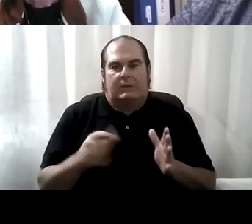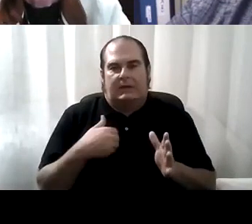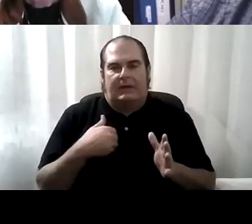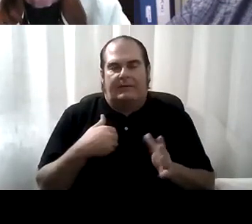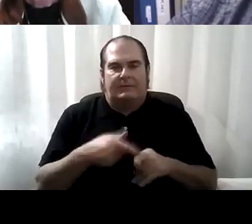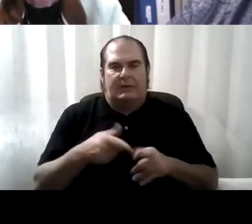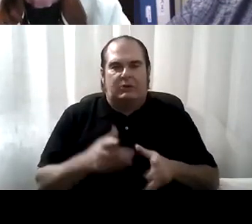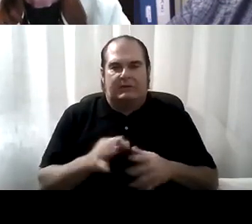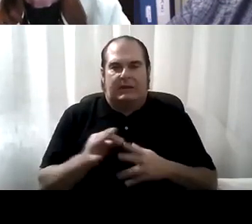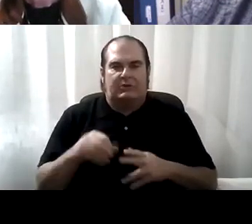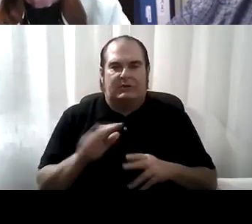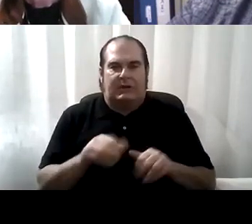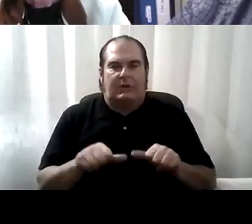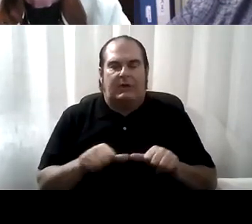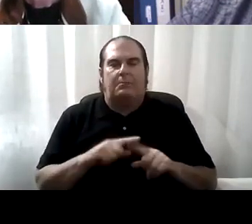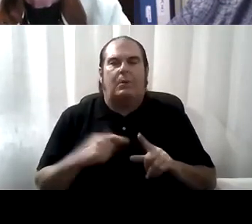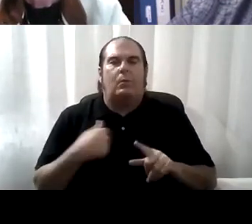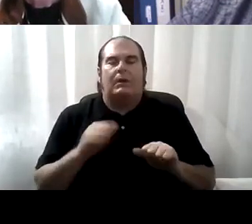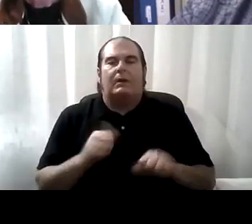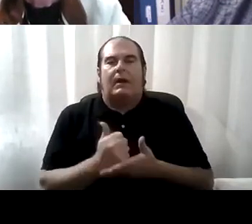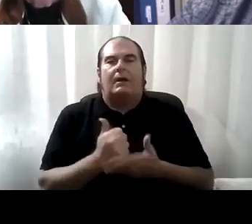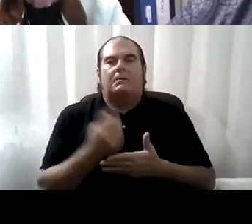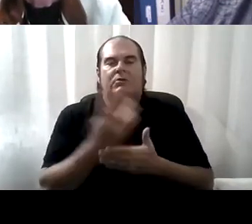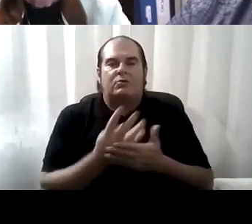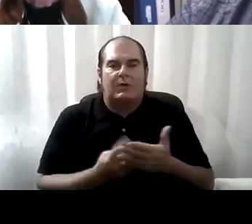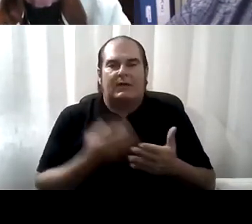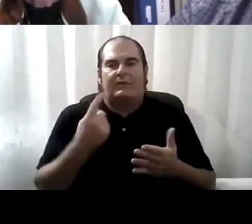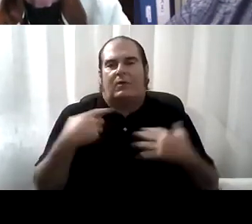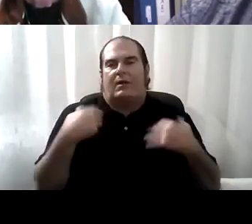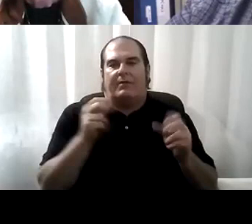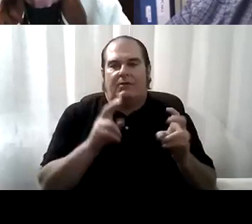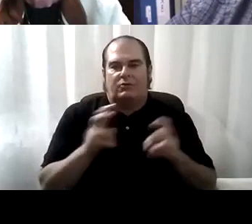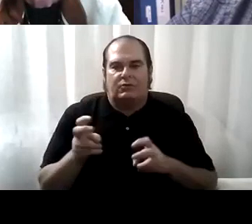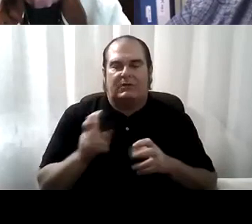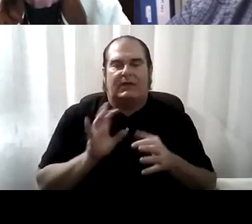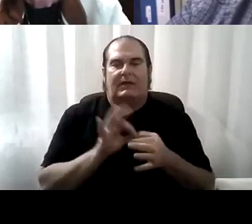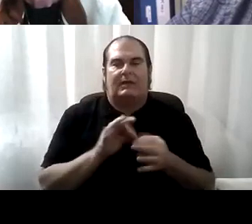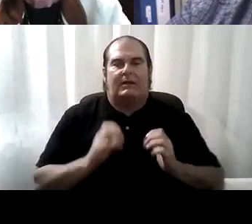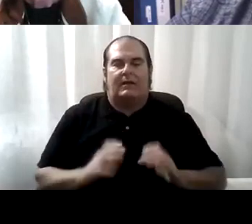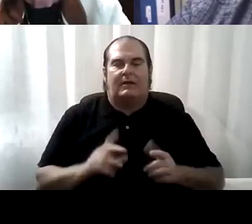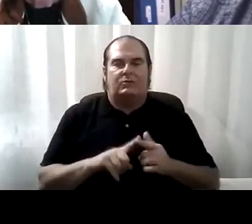But we can help by screening for health issues and connecting clients to existing resources.